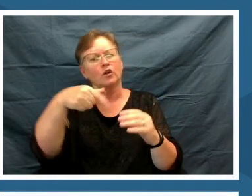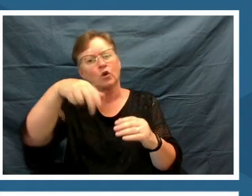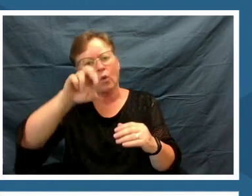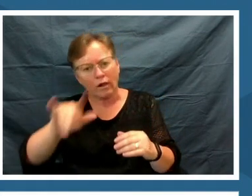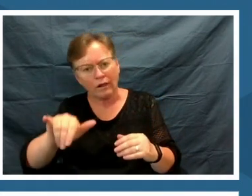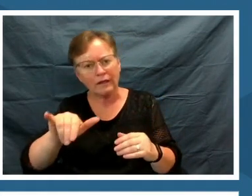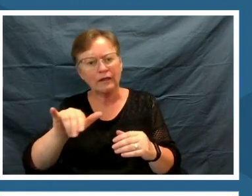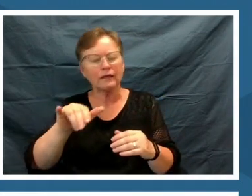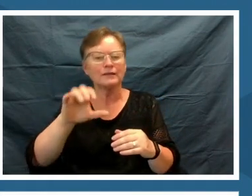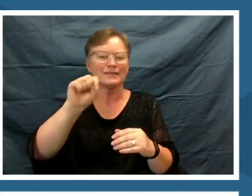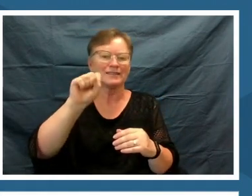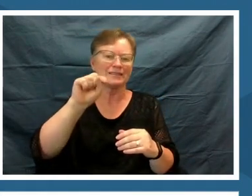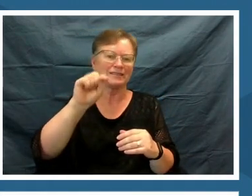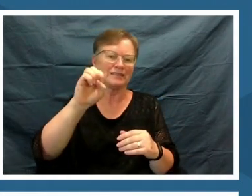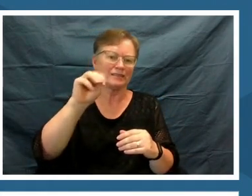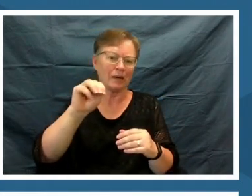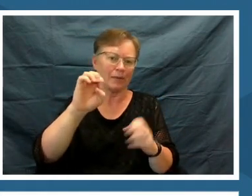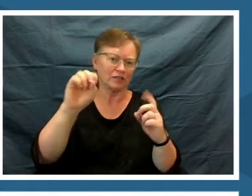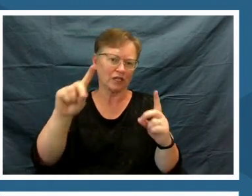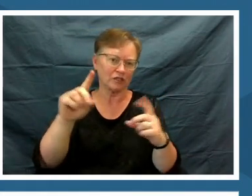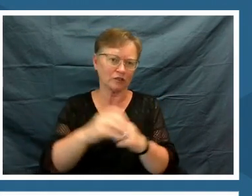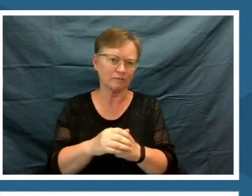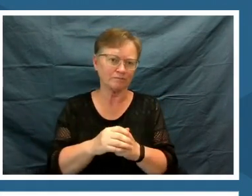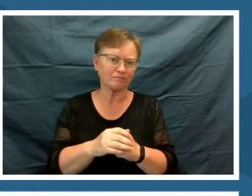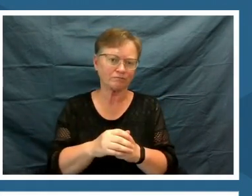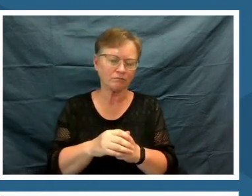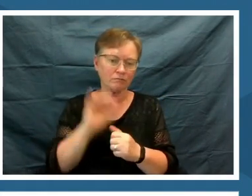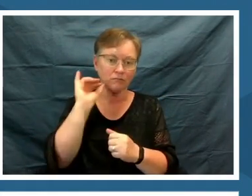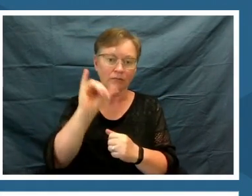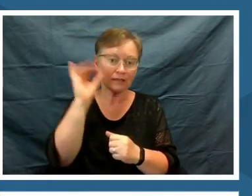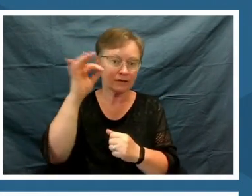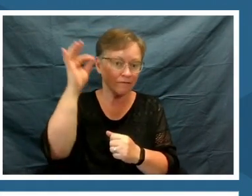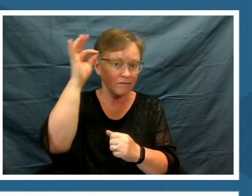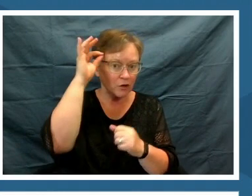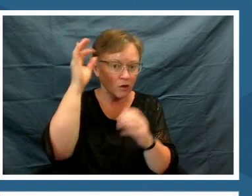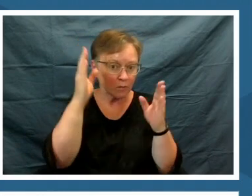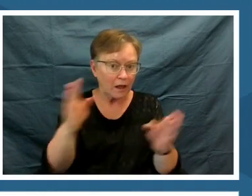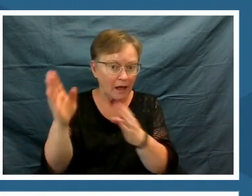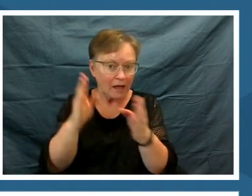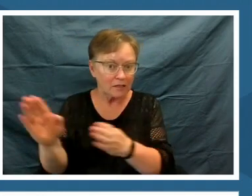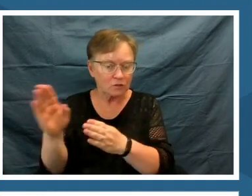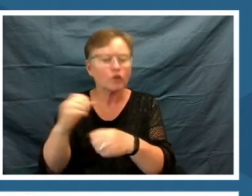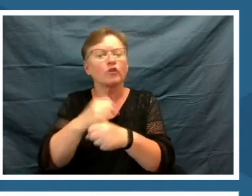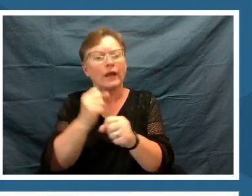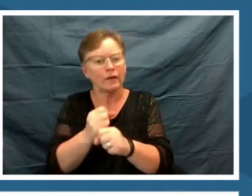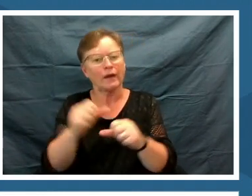these federal strategic plans were created by the national science and